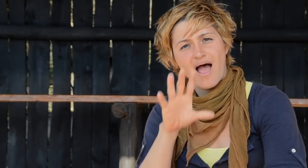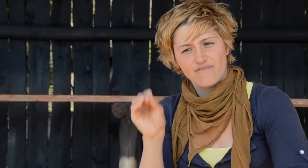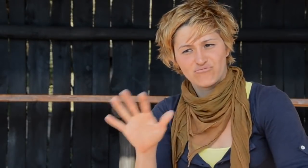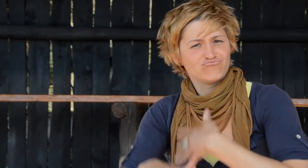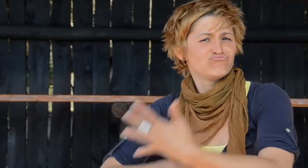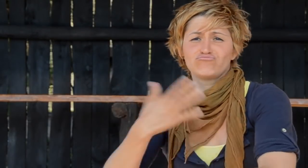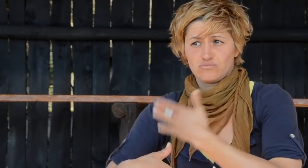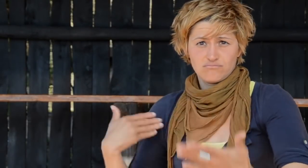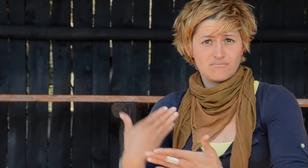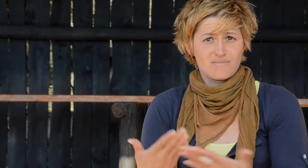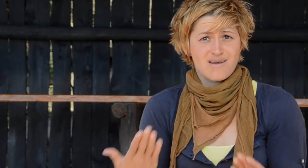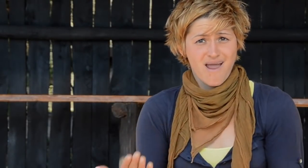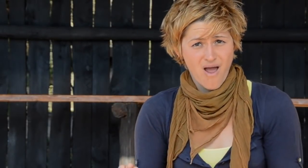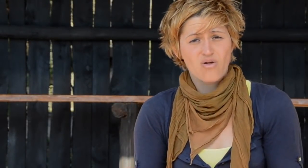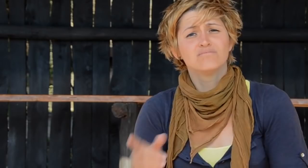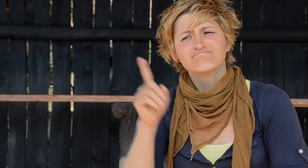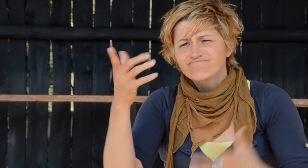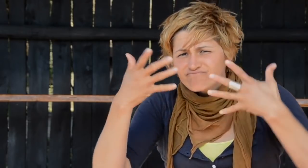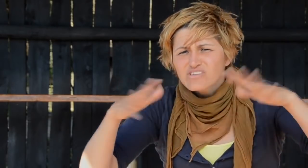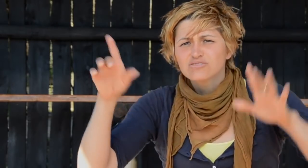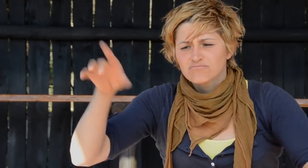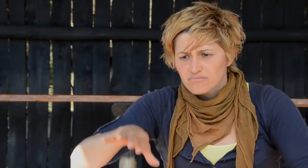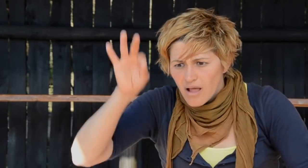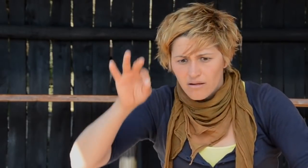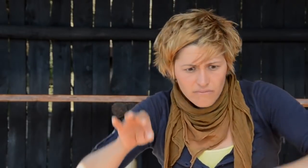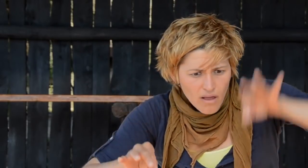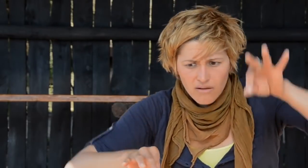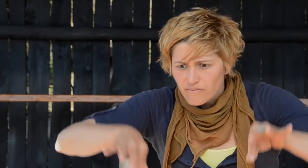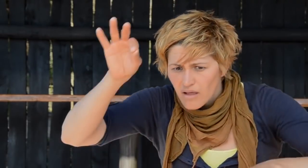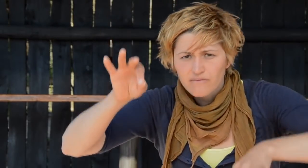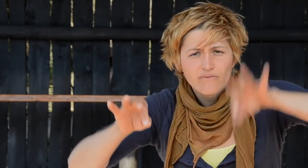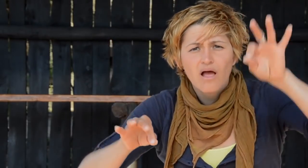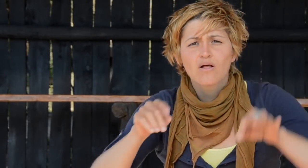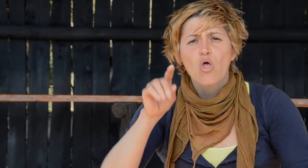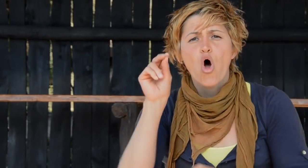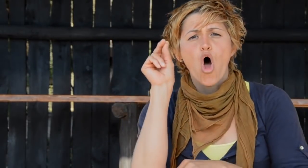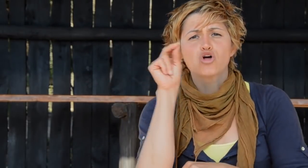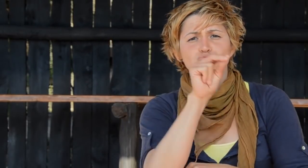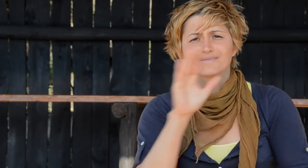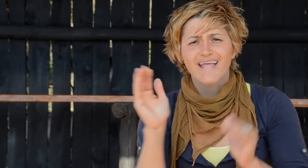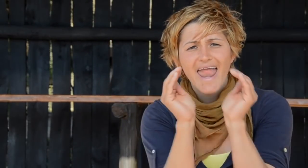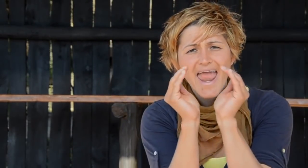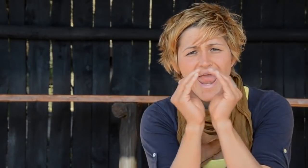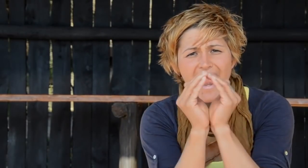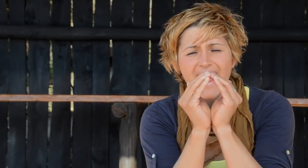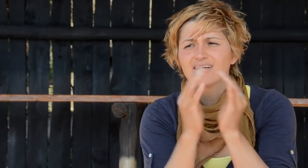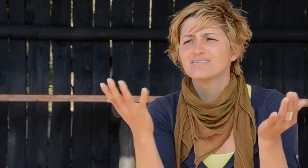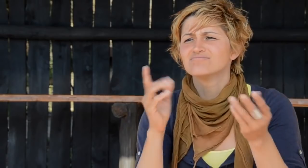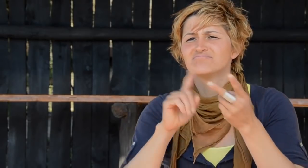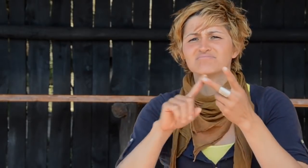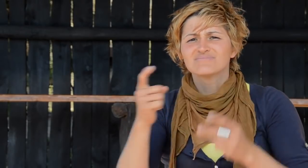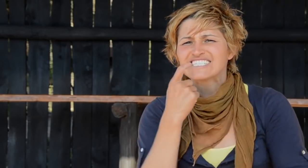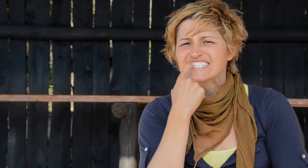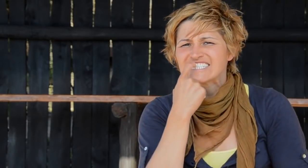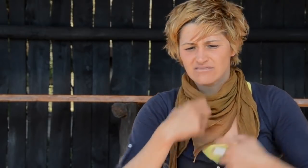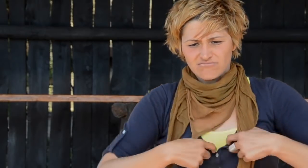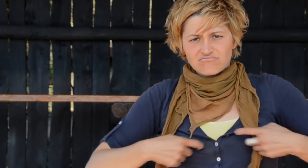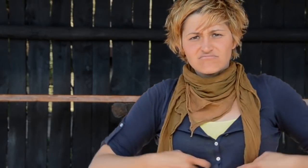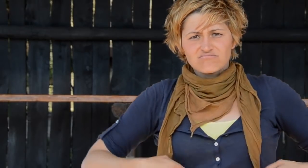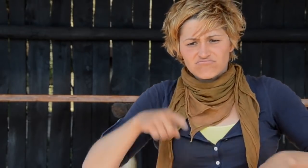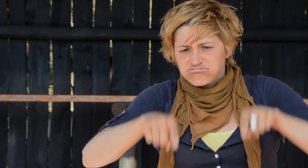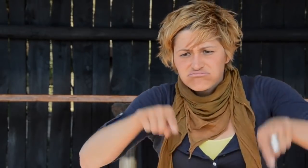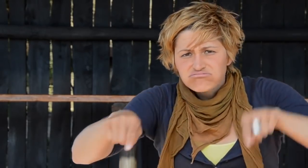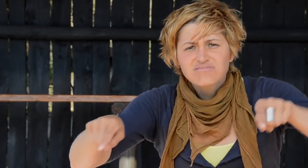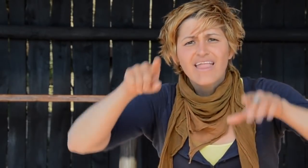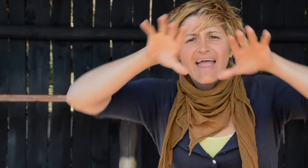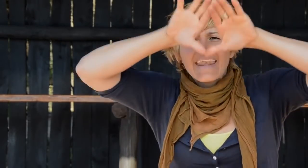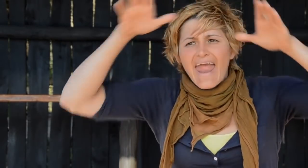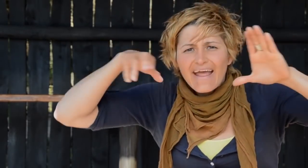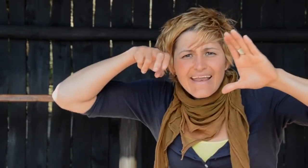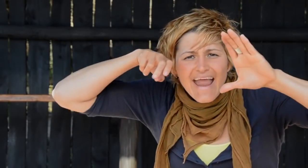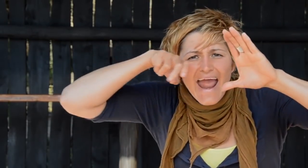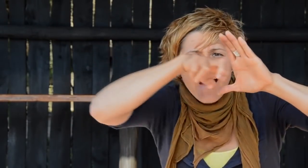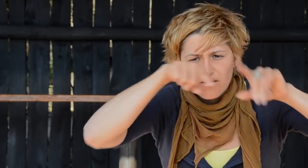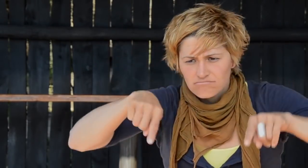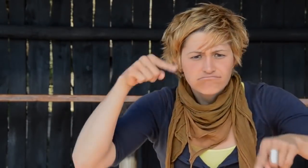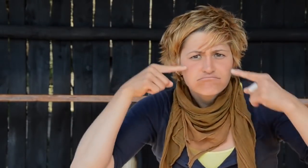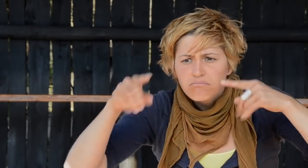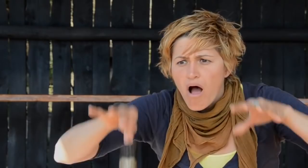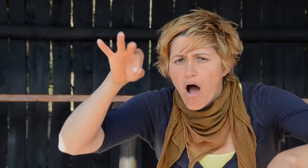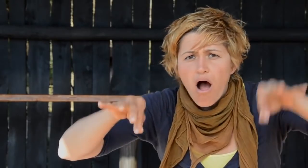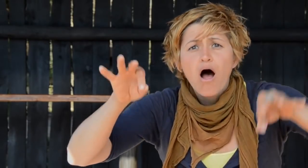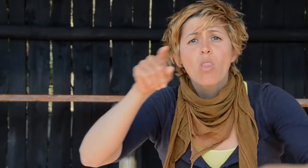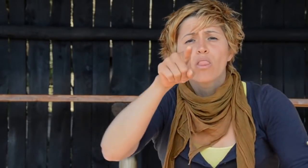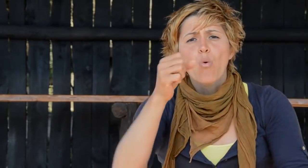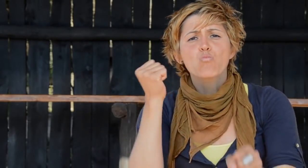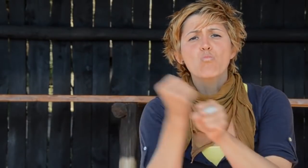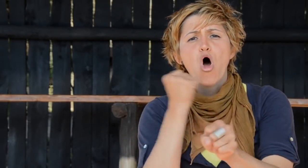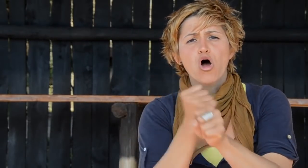caves and artwork, even in Egypt hieroglyphs containing